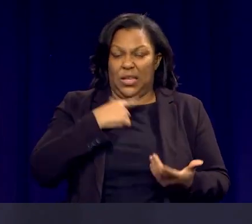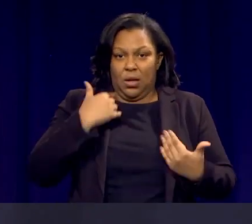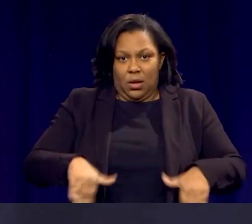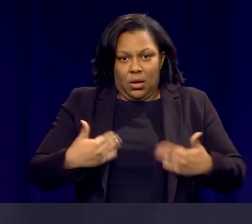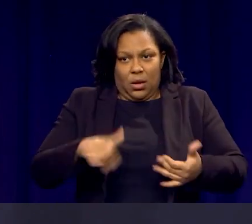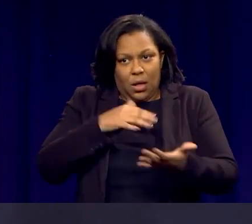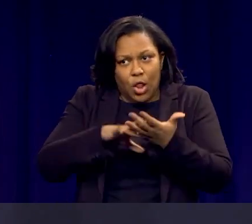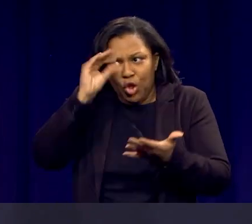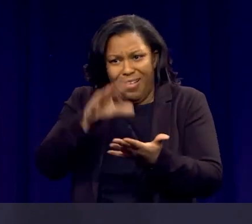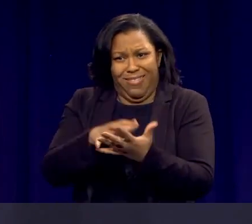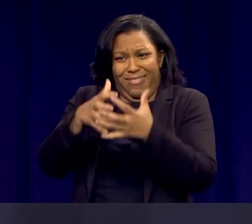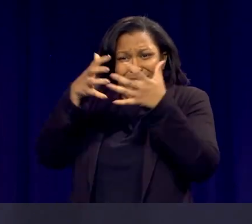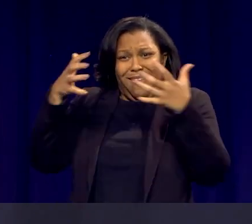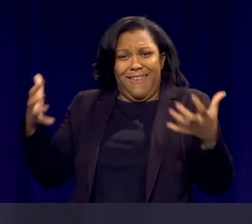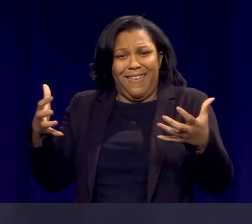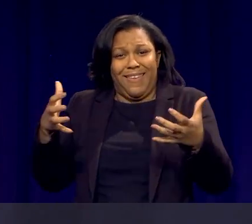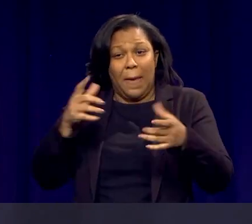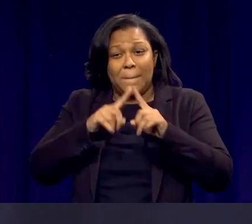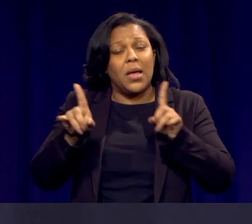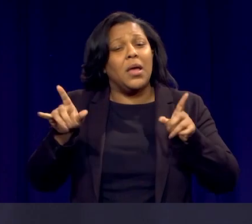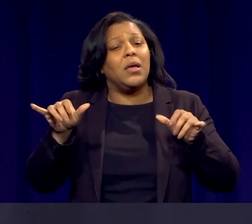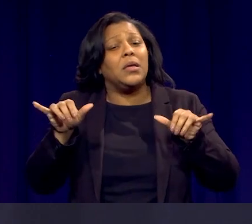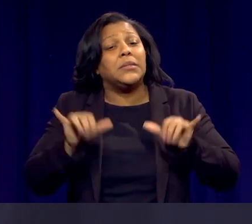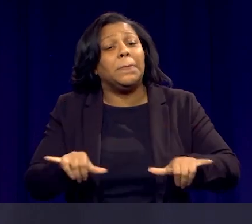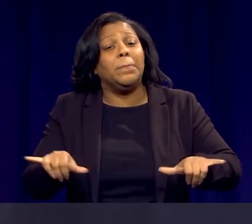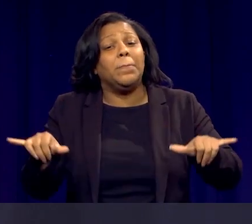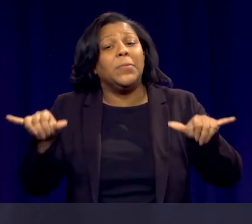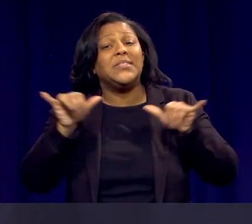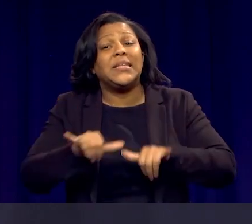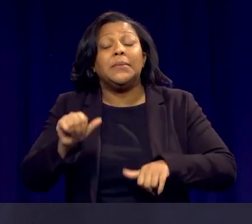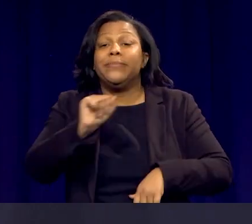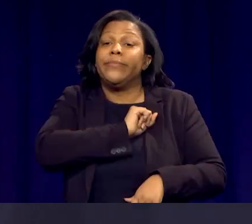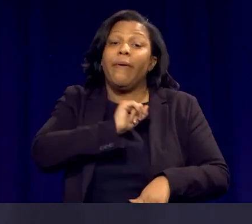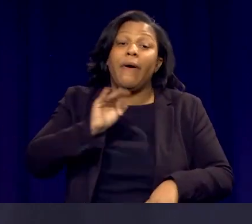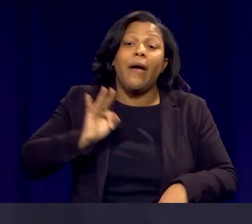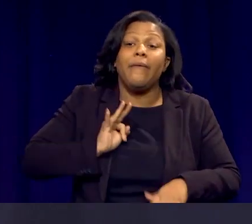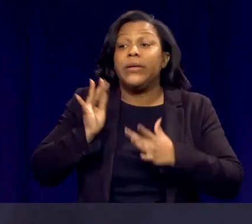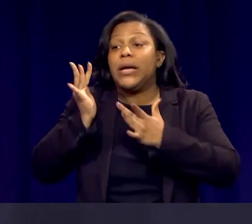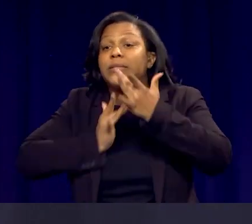you know, we've learned a lot of things, but it's the same themes of staff shortages.